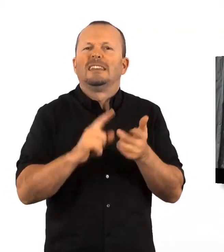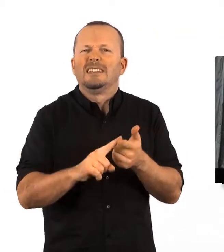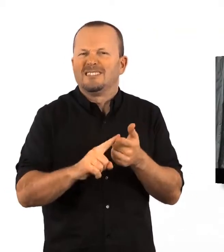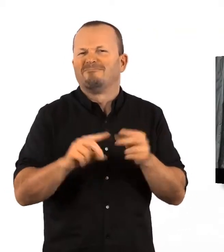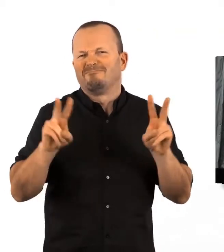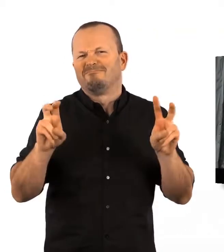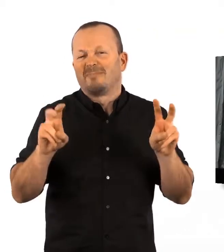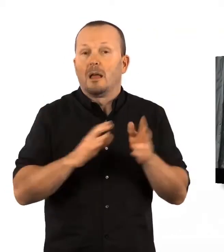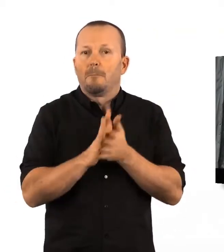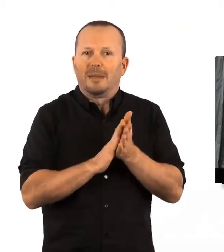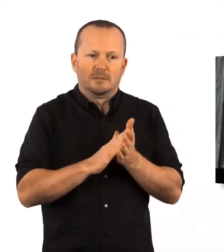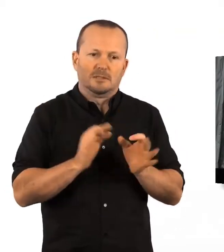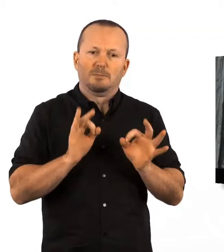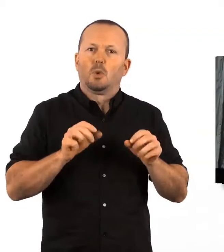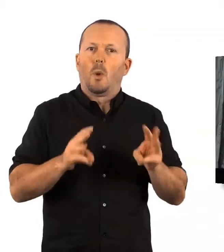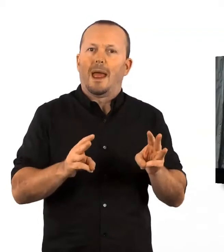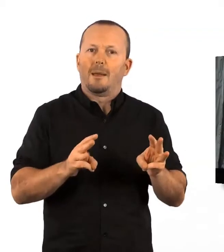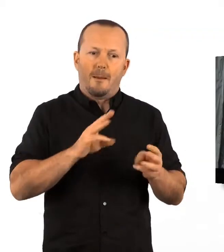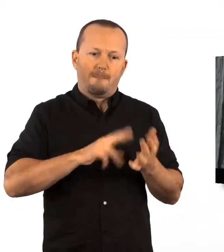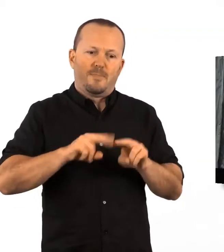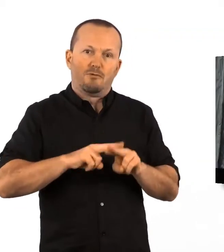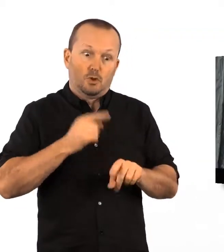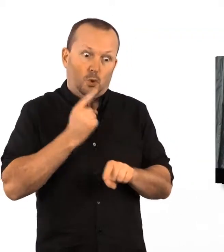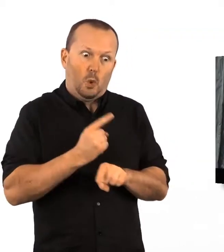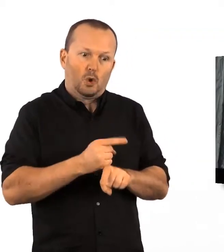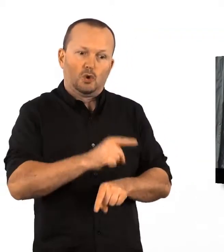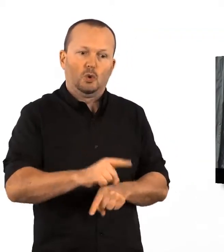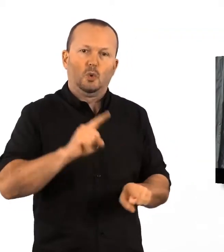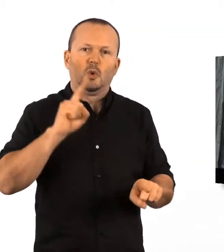to children to help them develop language. So, the way that parents speak to hearing